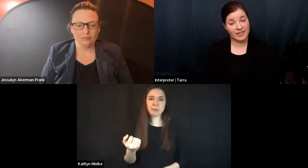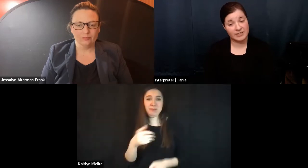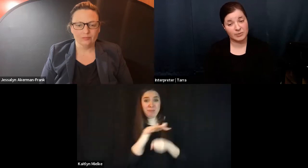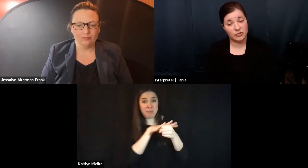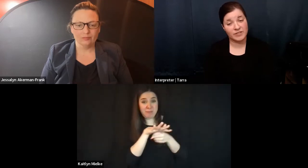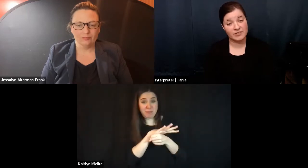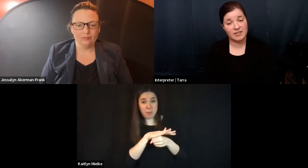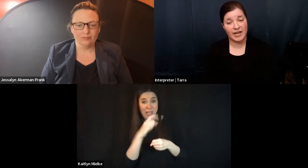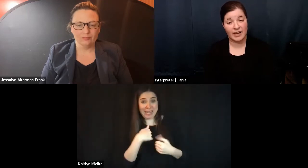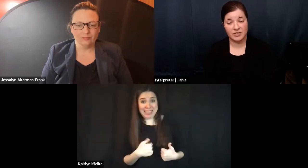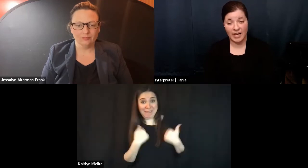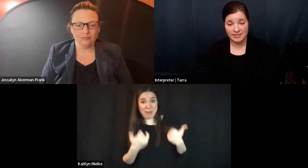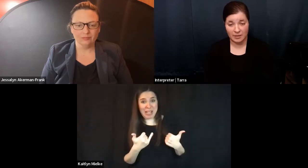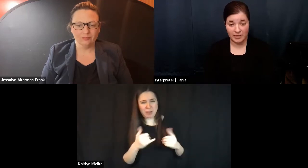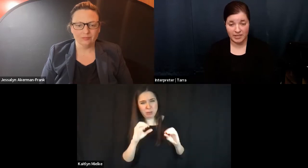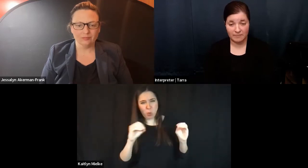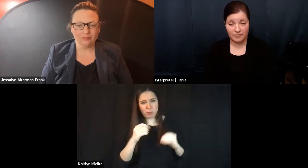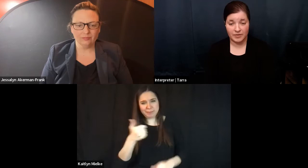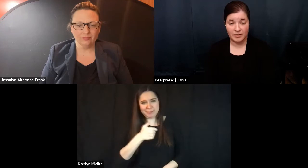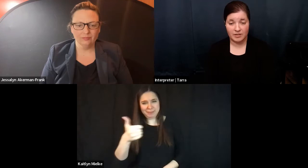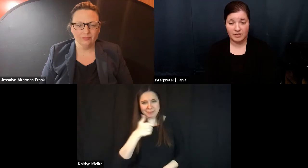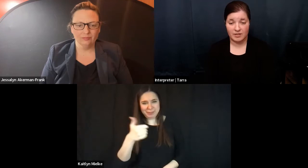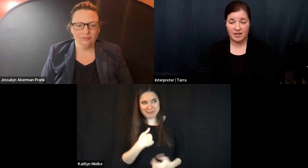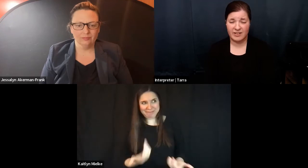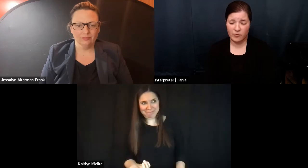I have to truly figure out what I'm doing, point A to point B, how do I get there and what is it going to take.